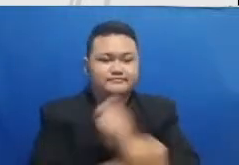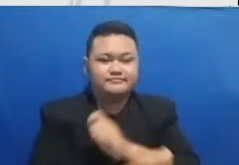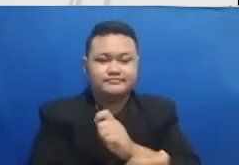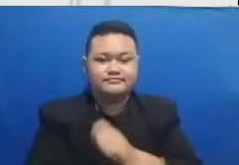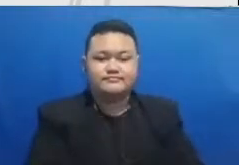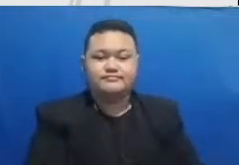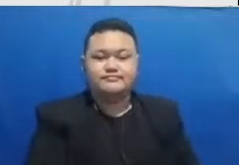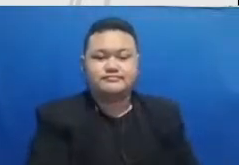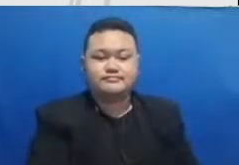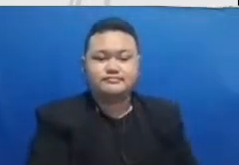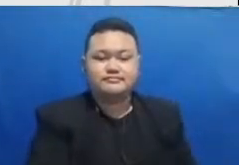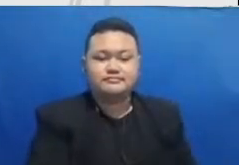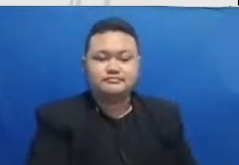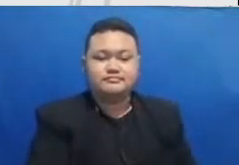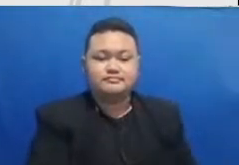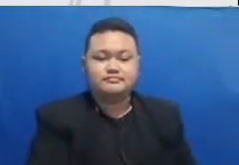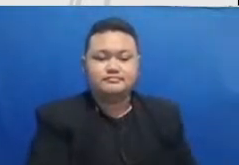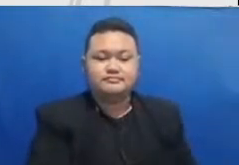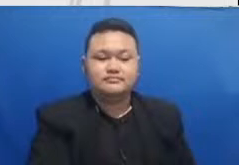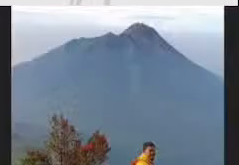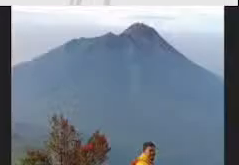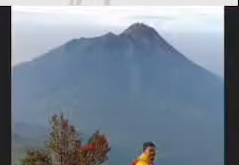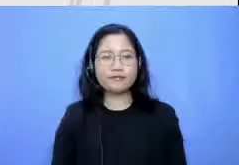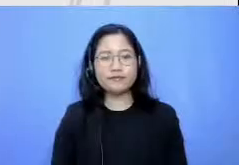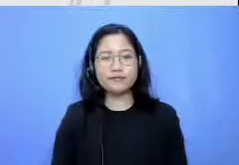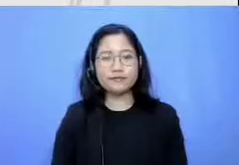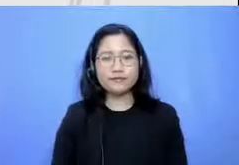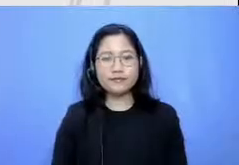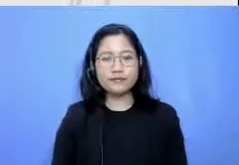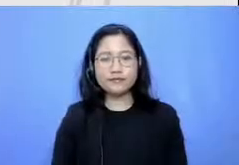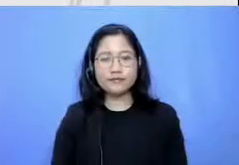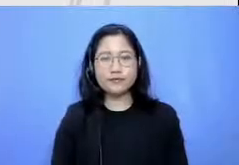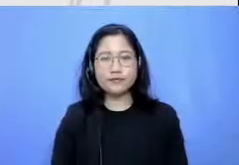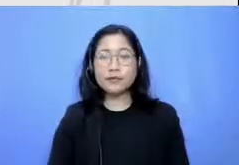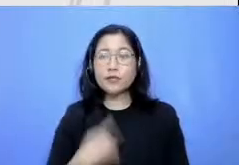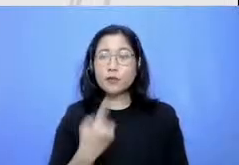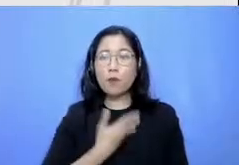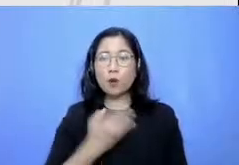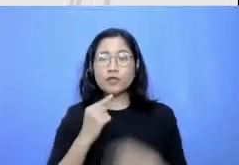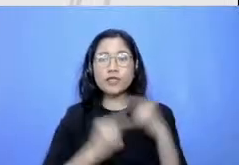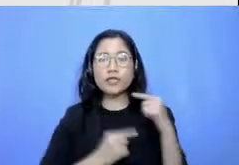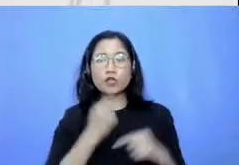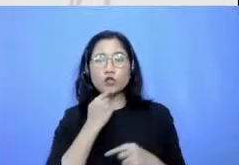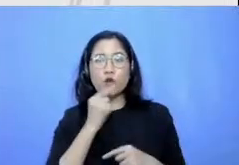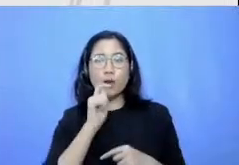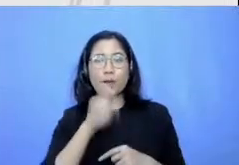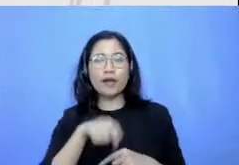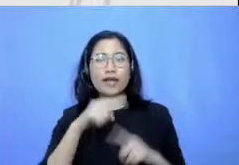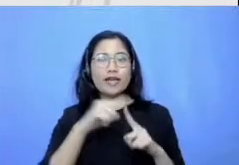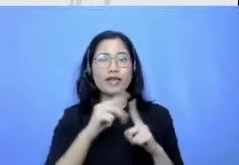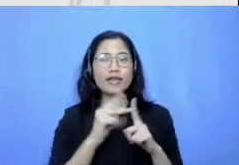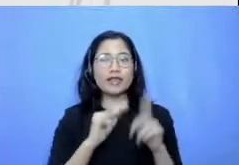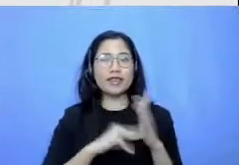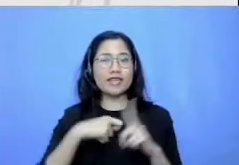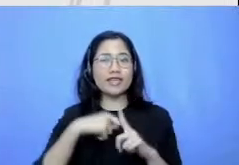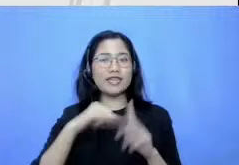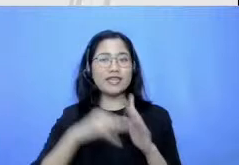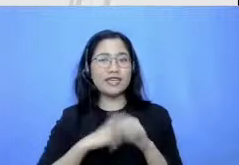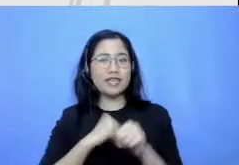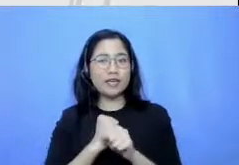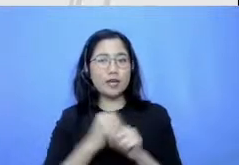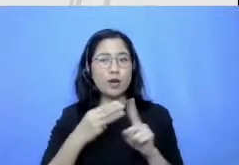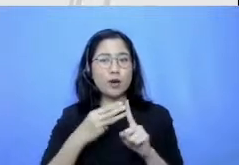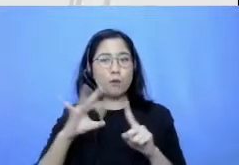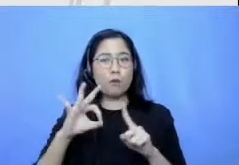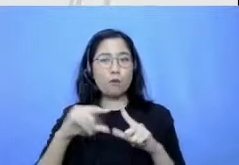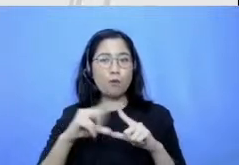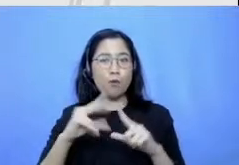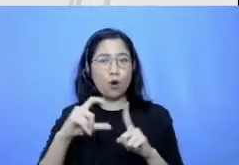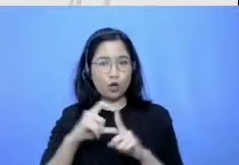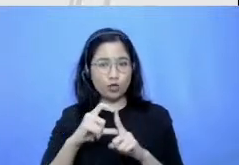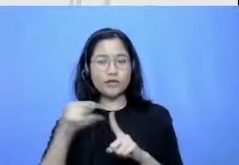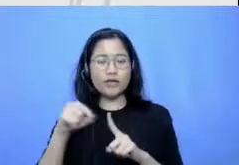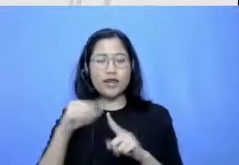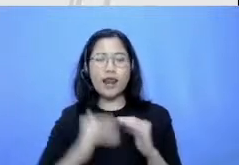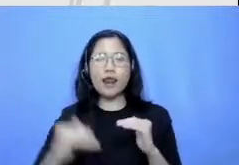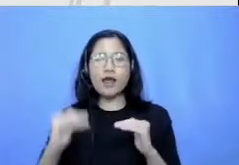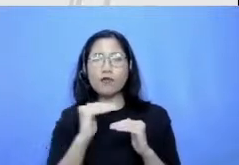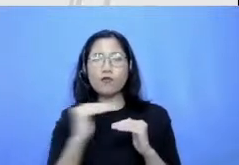thinking boards at the substitution level hi cecal the first time you saw the Google Jamboree